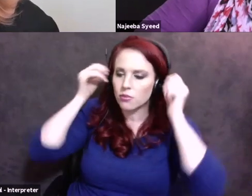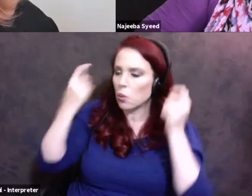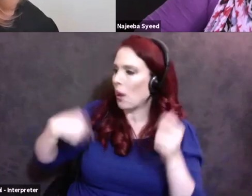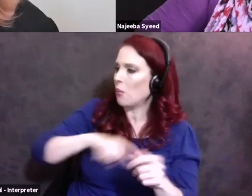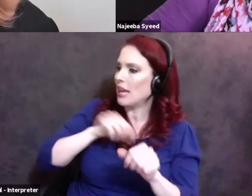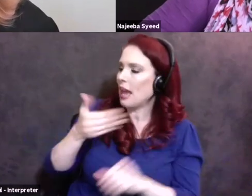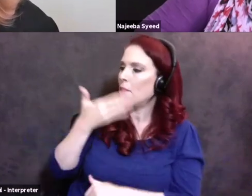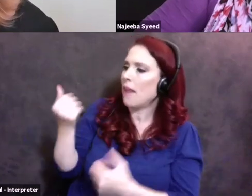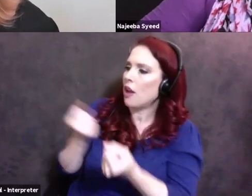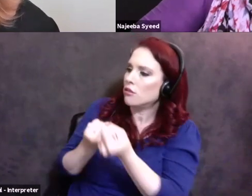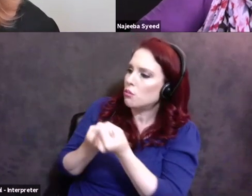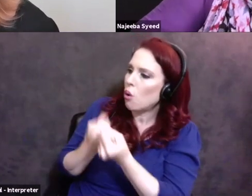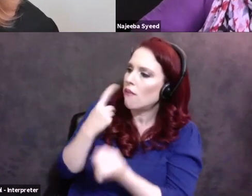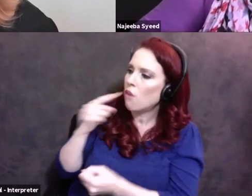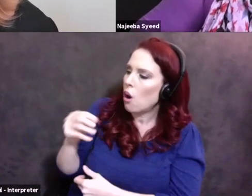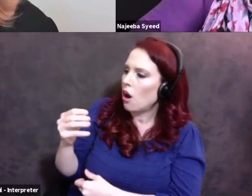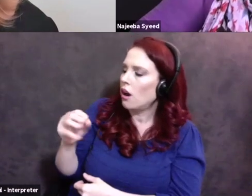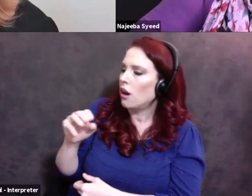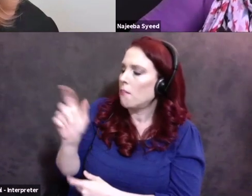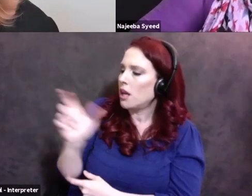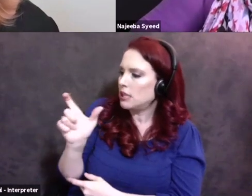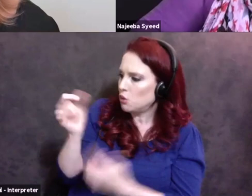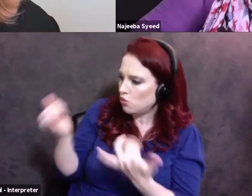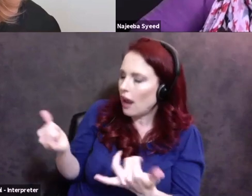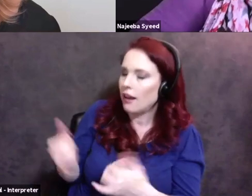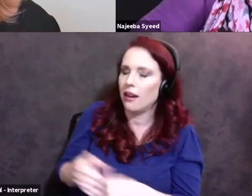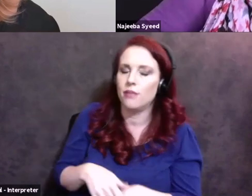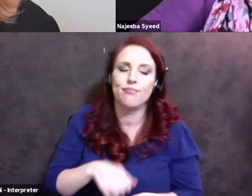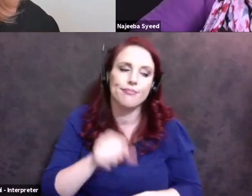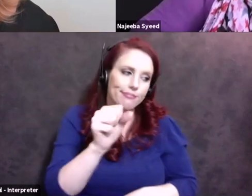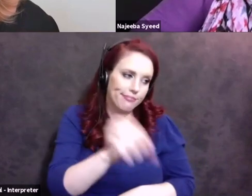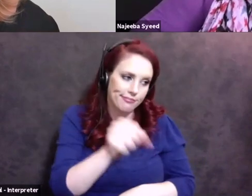Muslims right now? Absolutely.